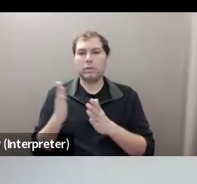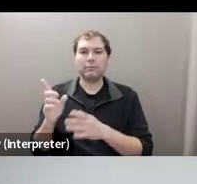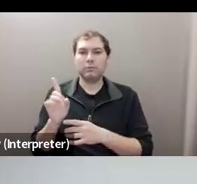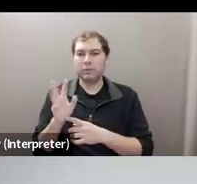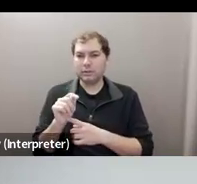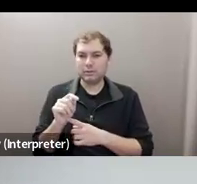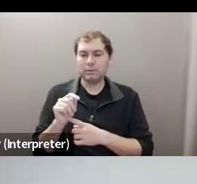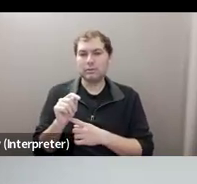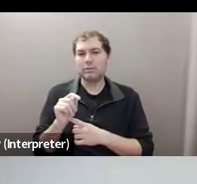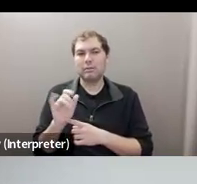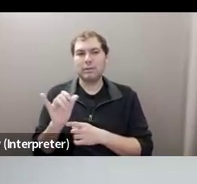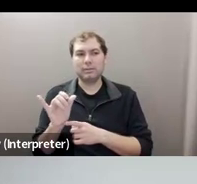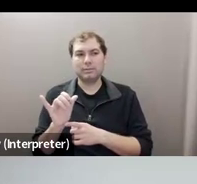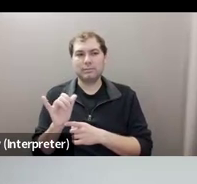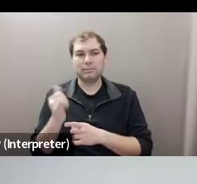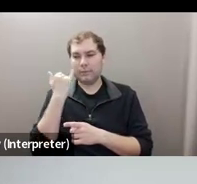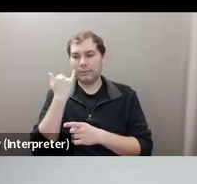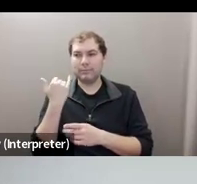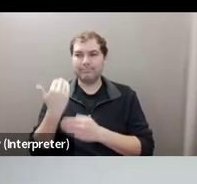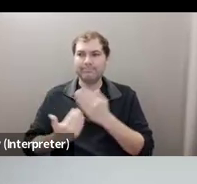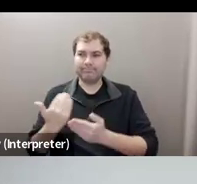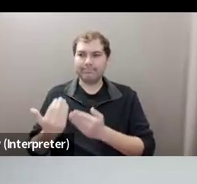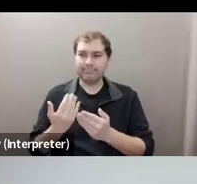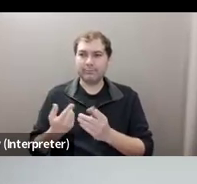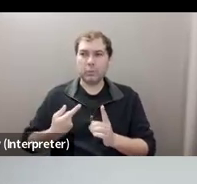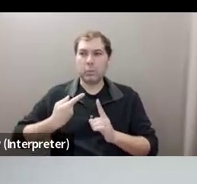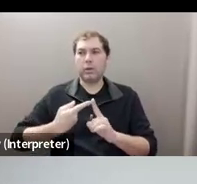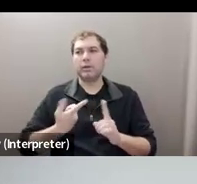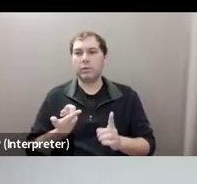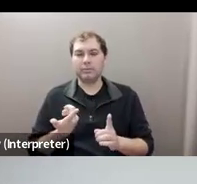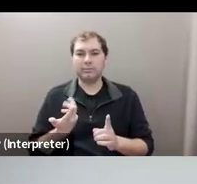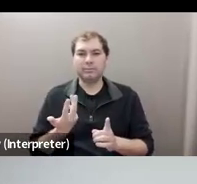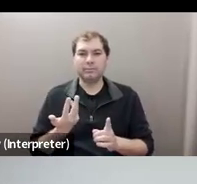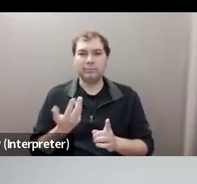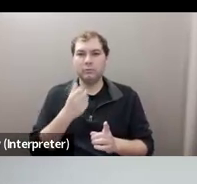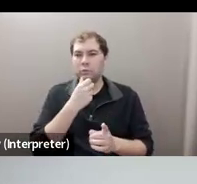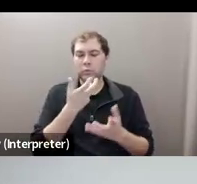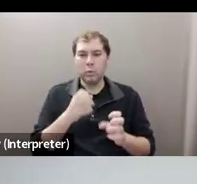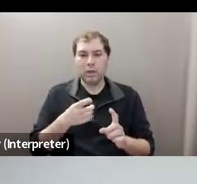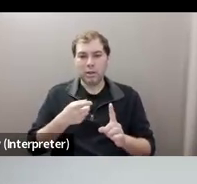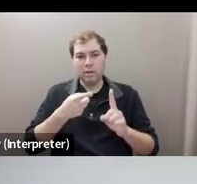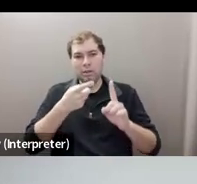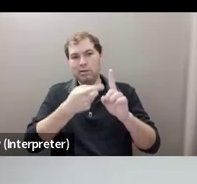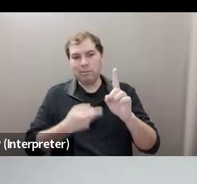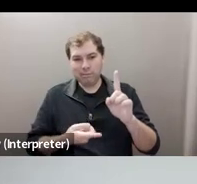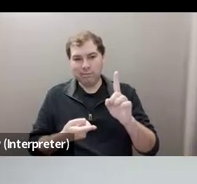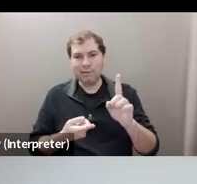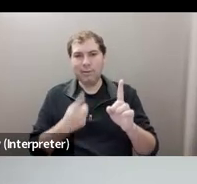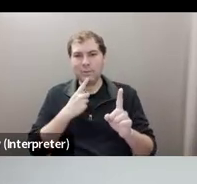Don Posh: you know, if it gets to the point sometimes where you're not getting where you want to go, and you're kind of being treated